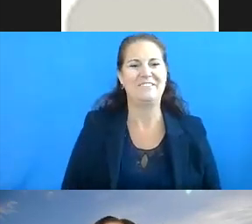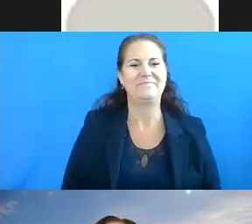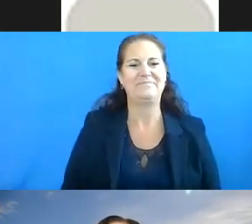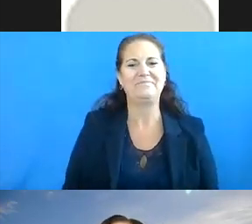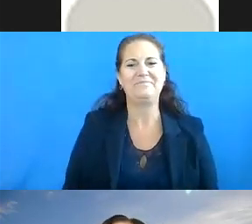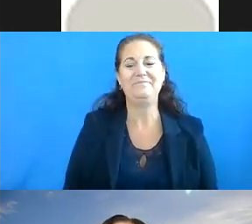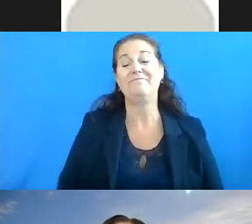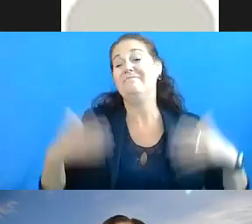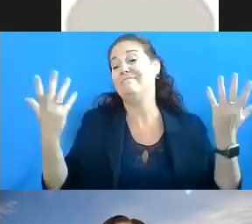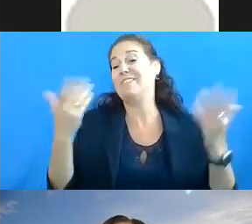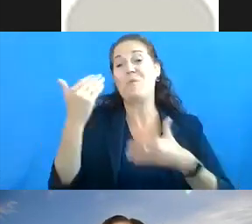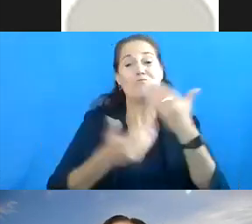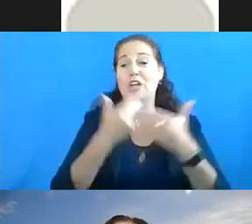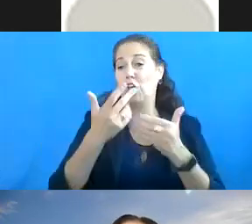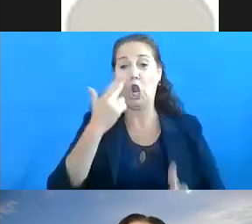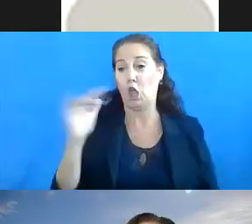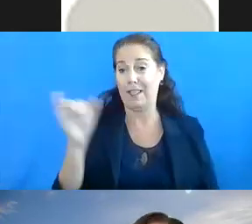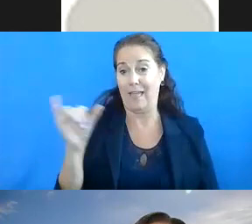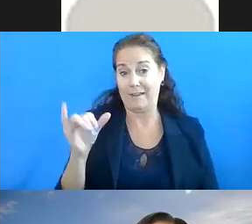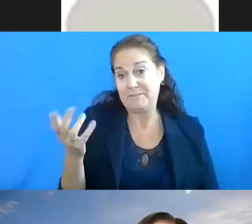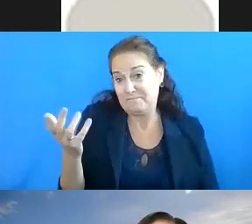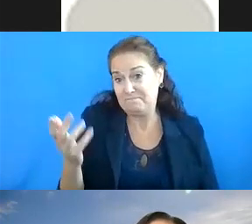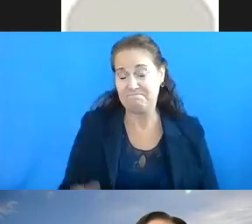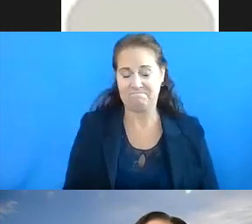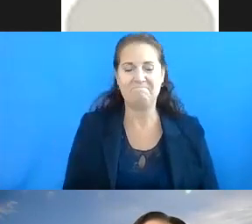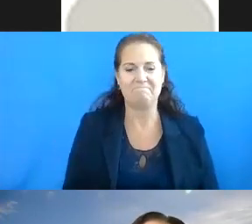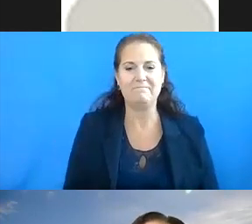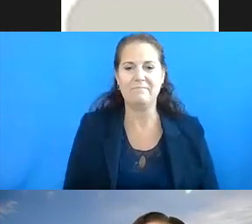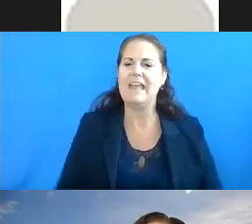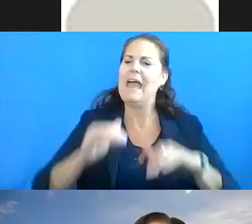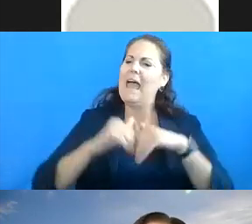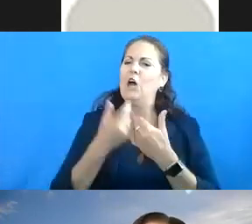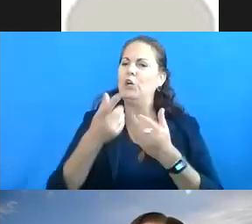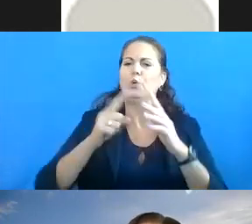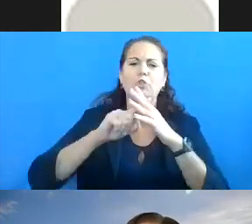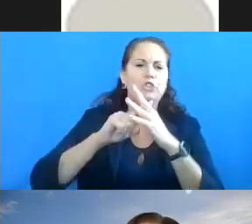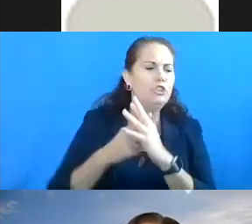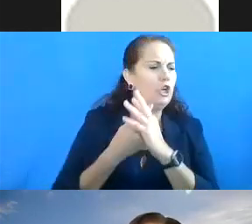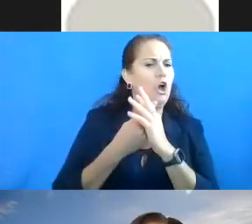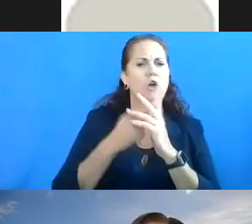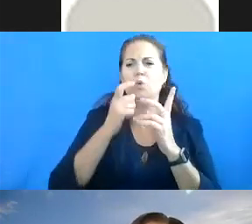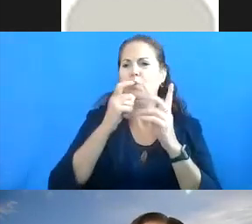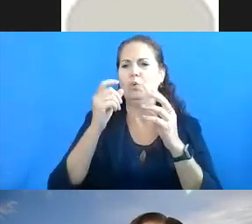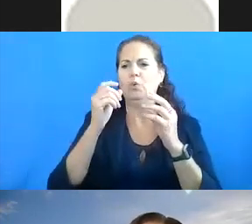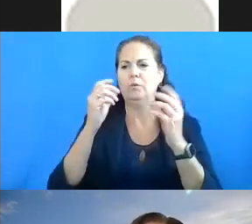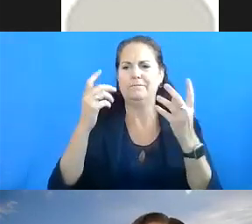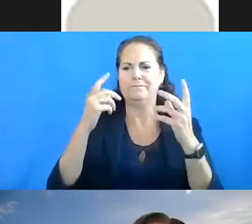So what is the process of proposal writing? How do you start? What are the sides to it? It can be very overwhelming,